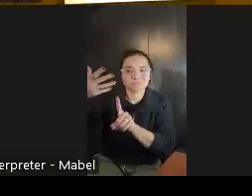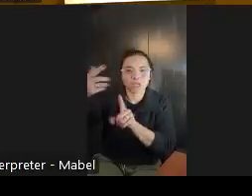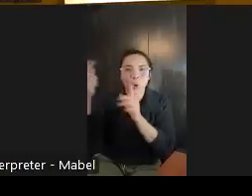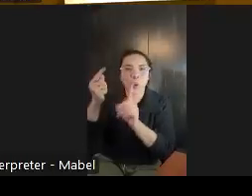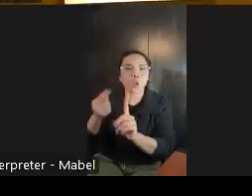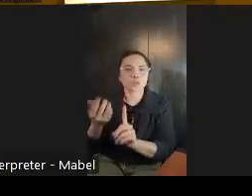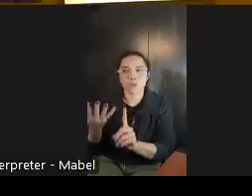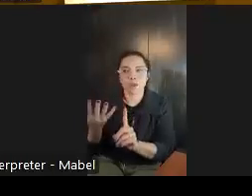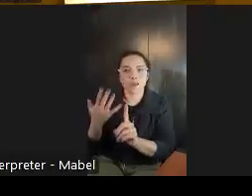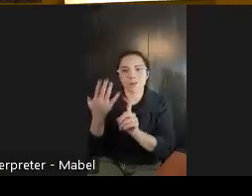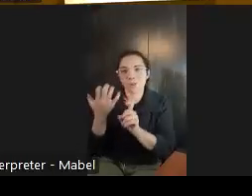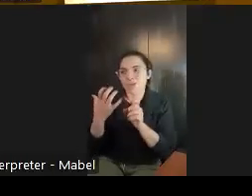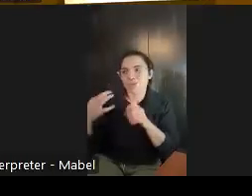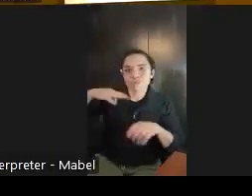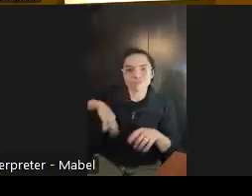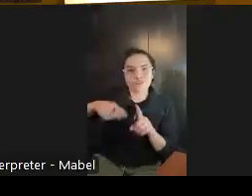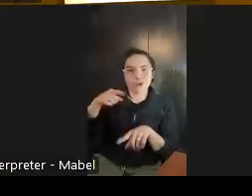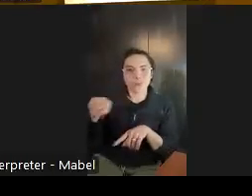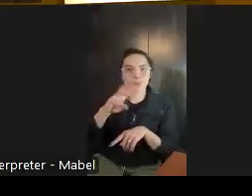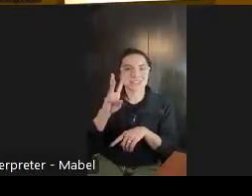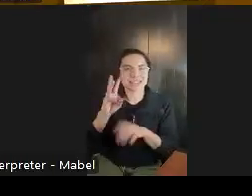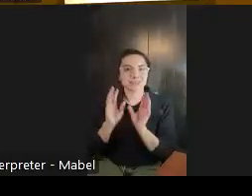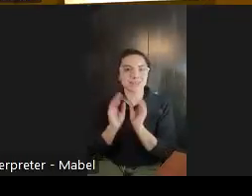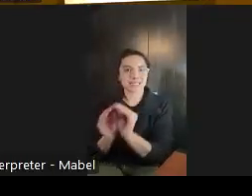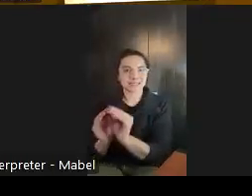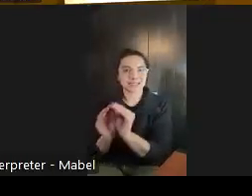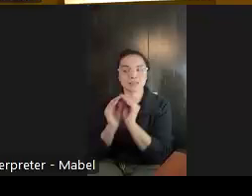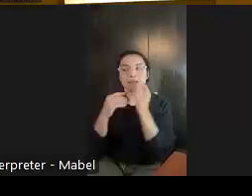we really help families with evidencebased interventions really involving families in that